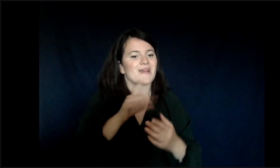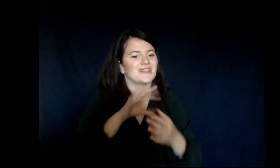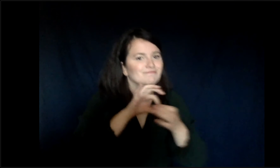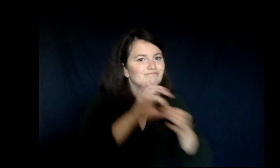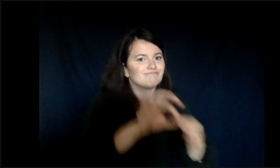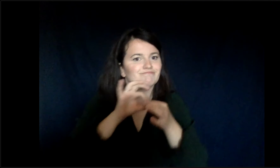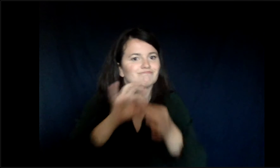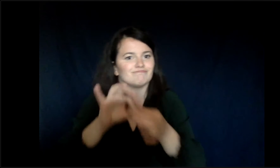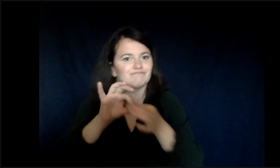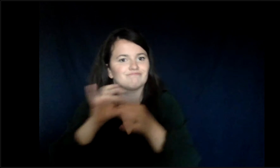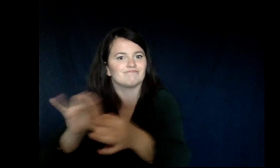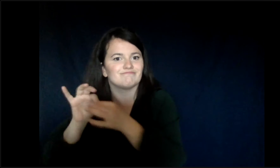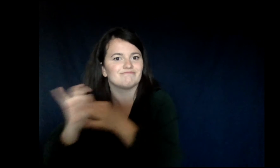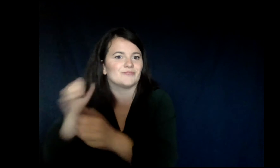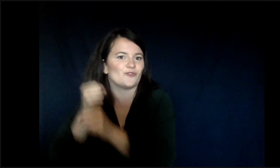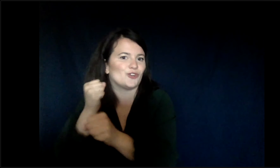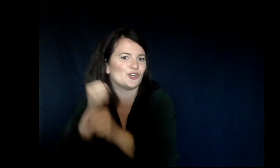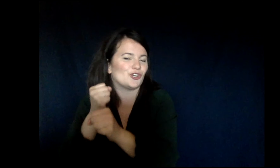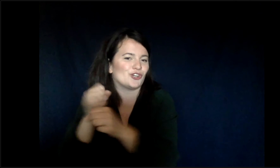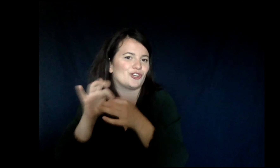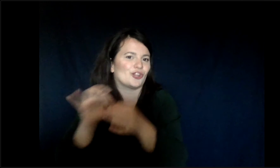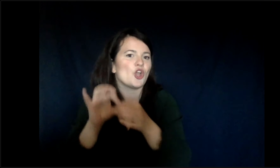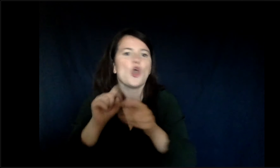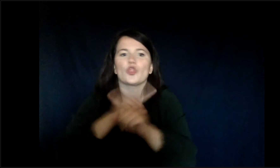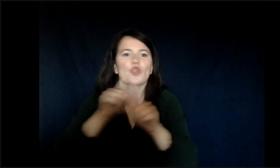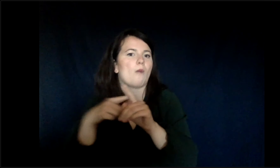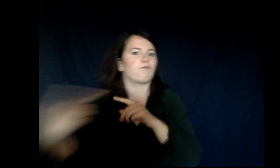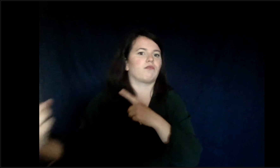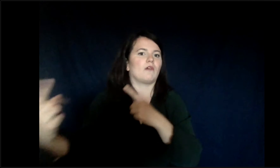to the current crisis, a response that doesn't leave anyone behind.